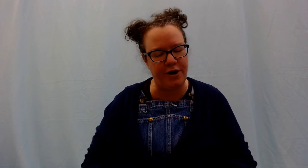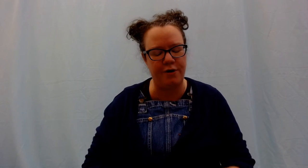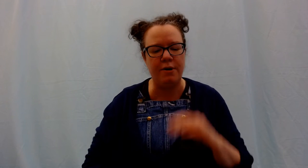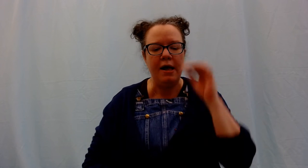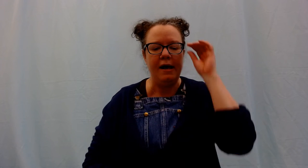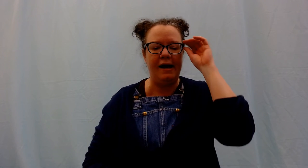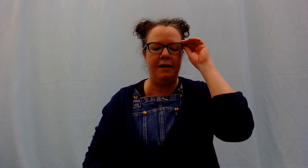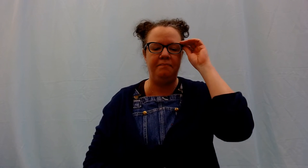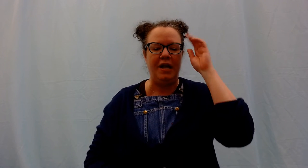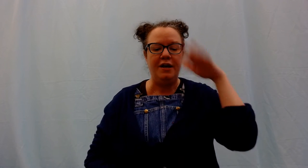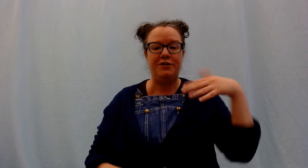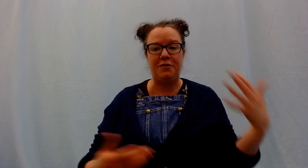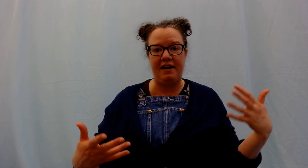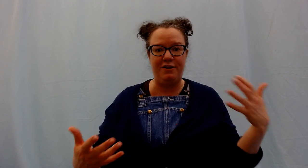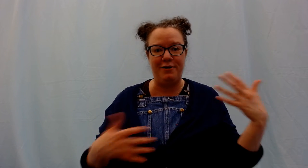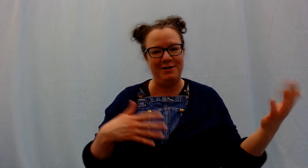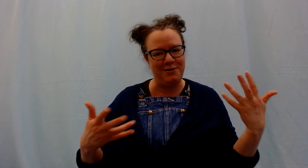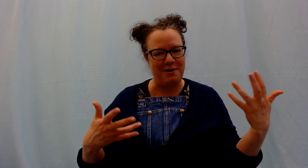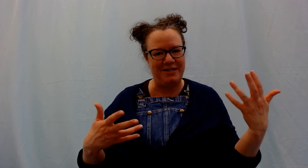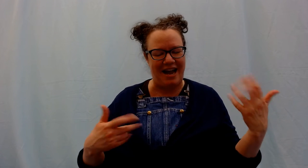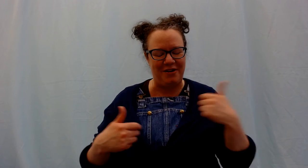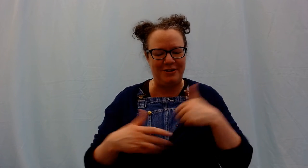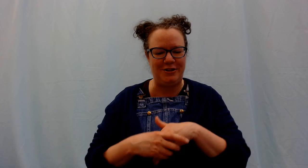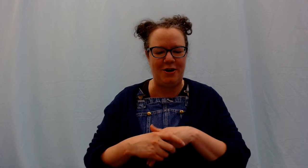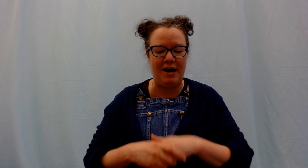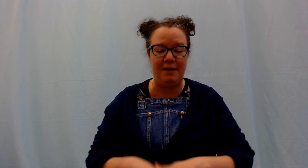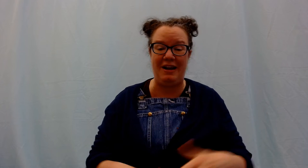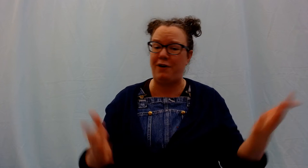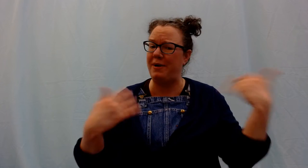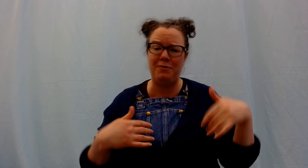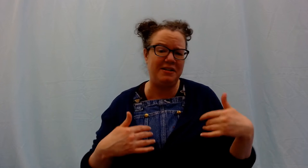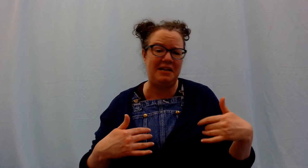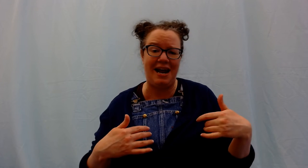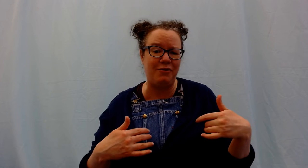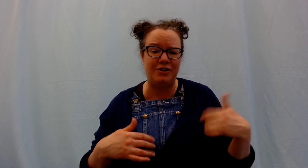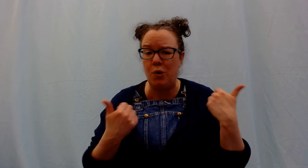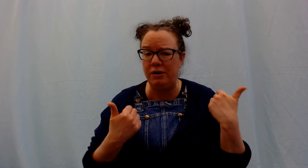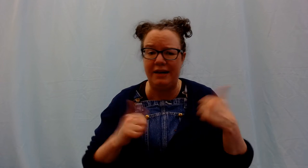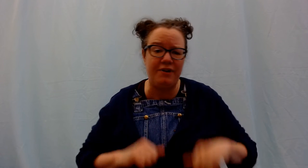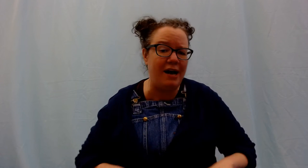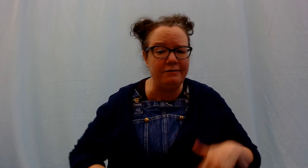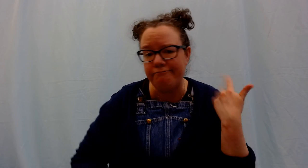for you so that you can do them together. So if our baby wants to hang out that's cool. If not